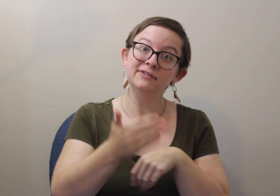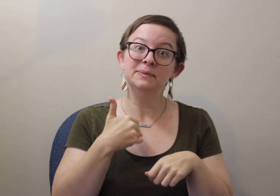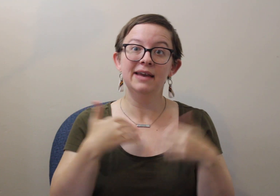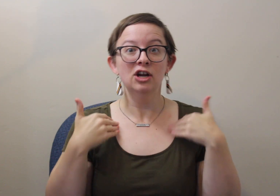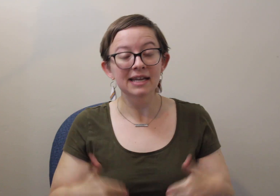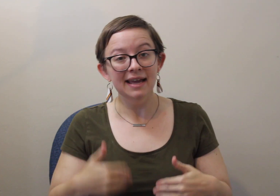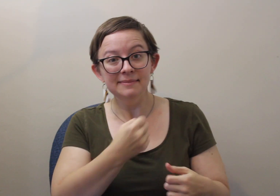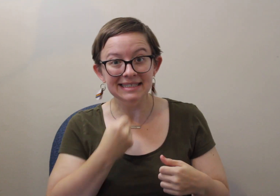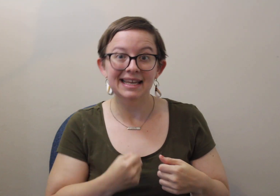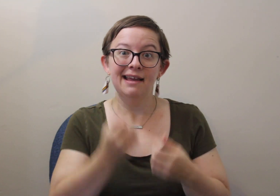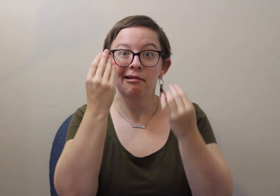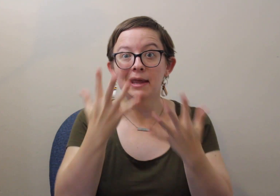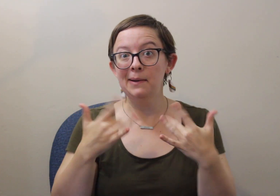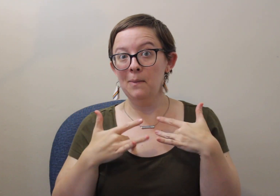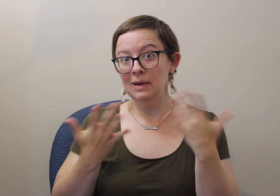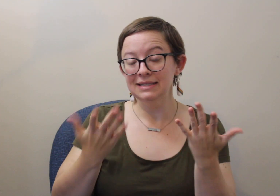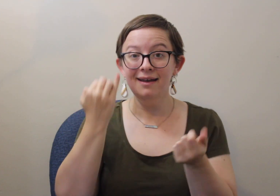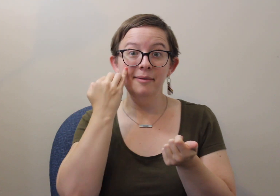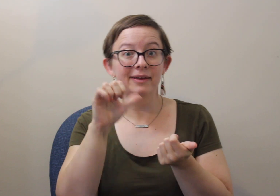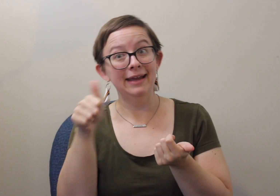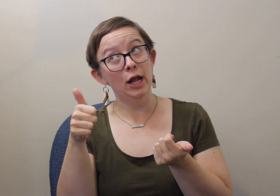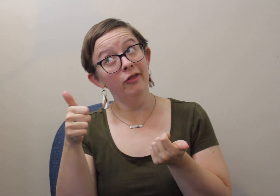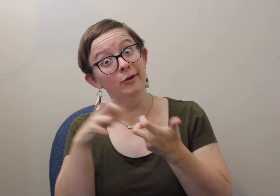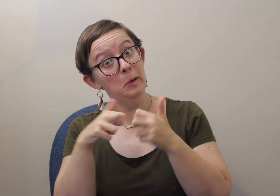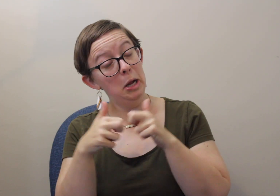I will update you after we have our anatomy scan and let you know what's going on there.